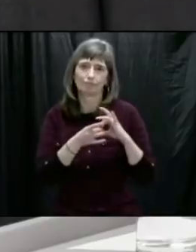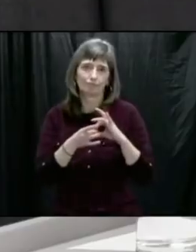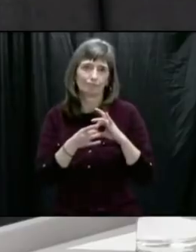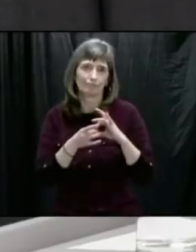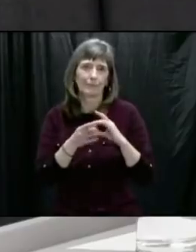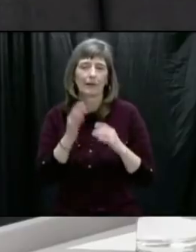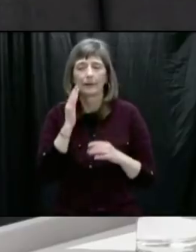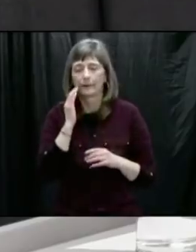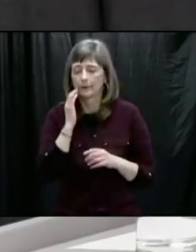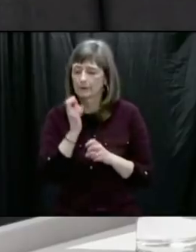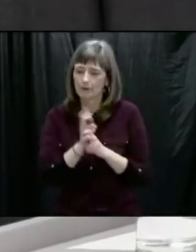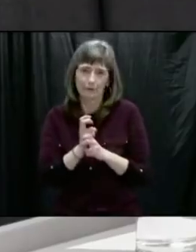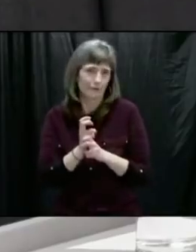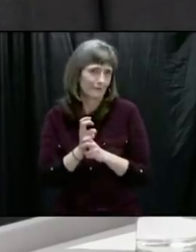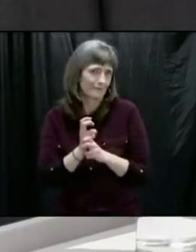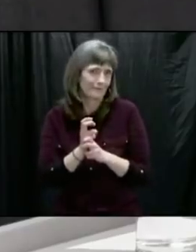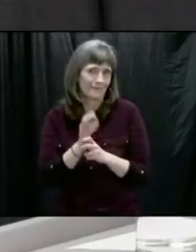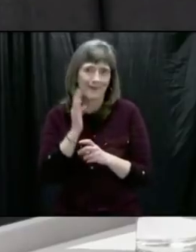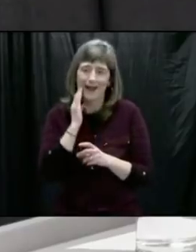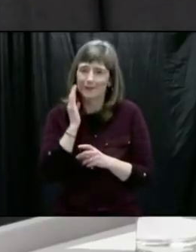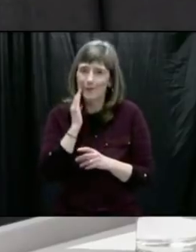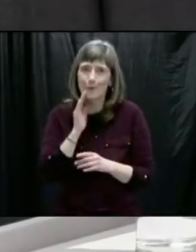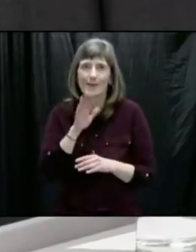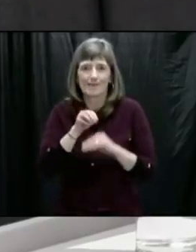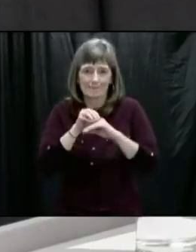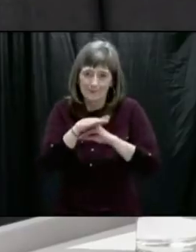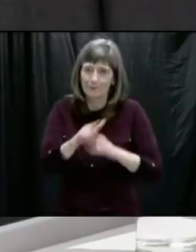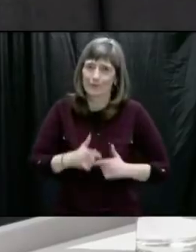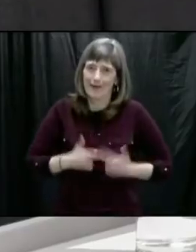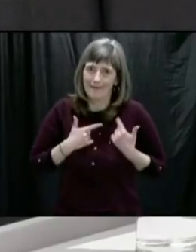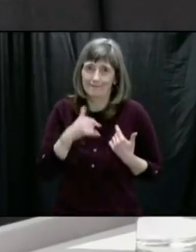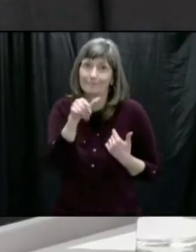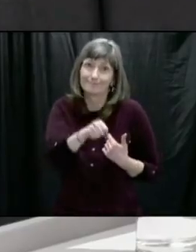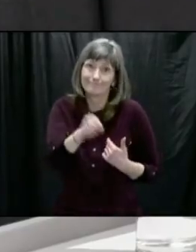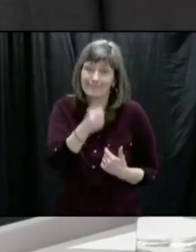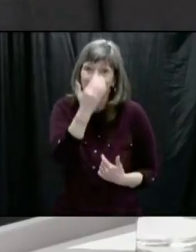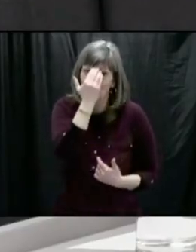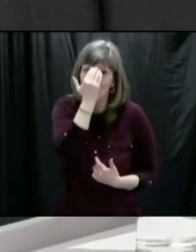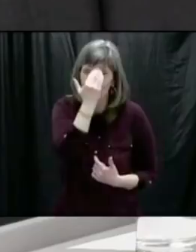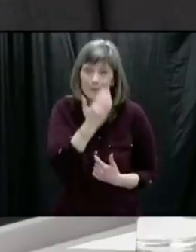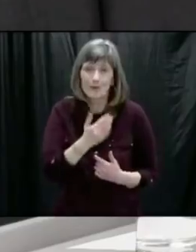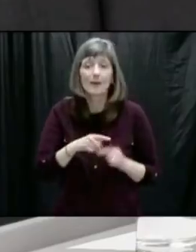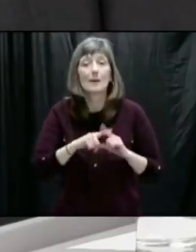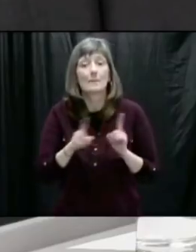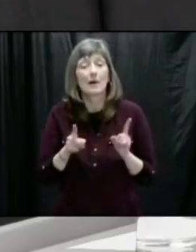I KNOW THAT WHAT WE'RE ASKING YOU TO DO IS HARD. I KNOW THAT THERE ARE PERSONAL